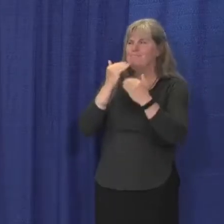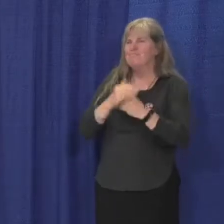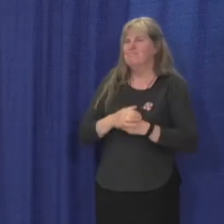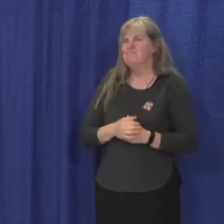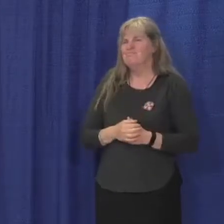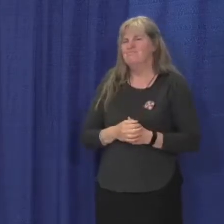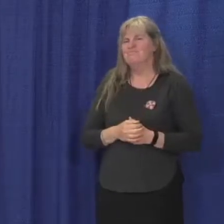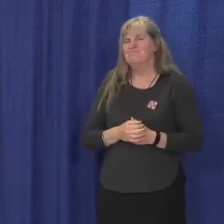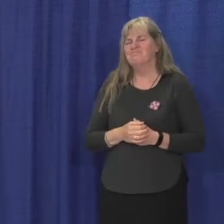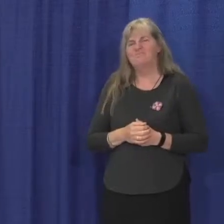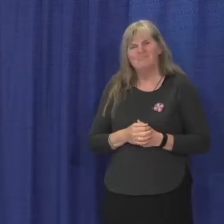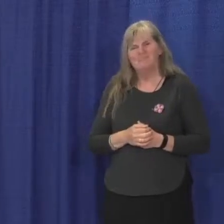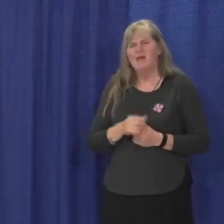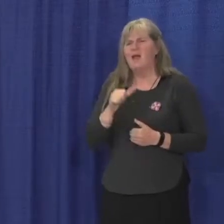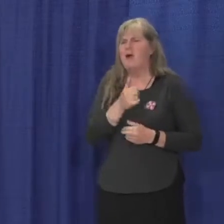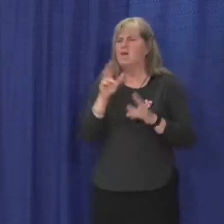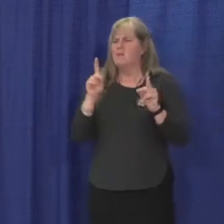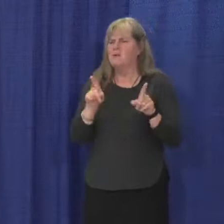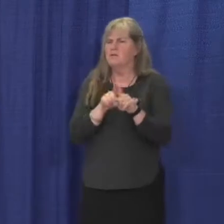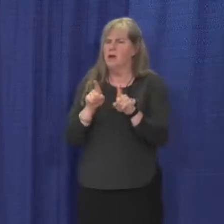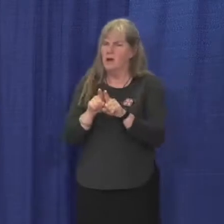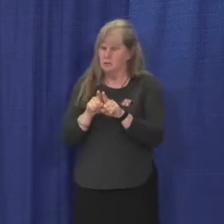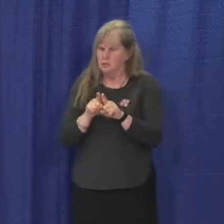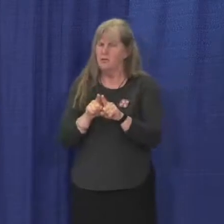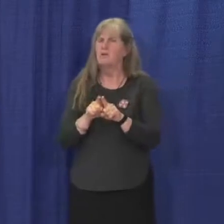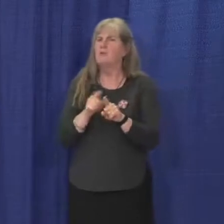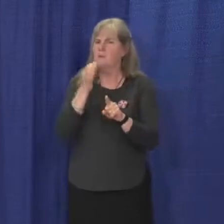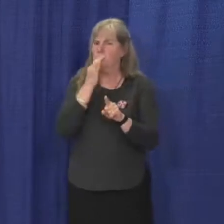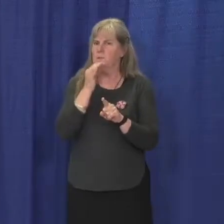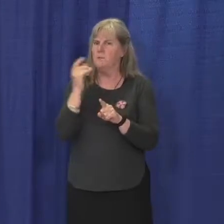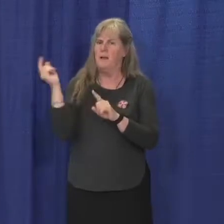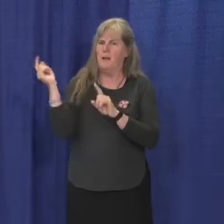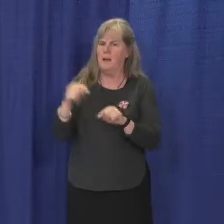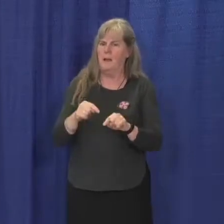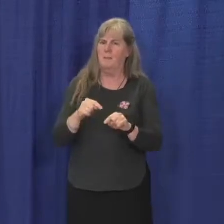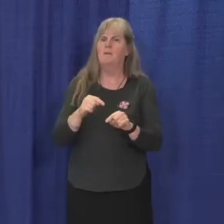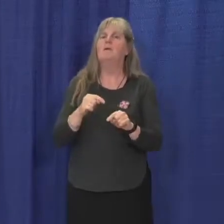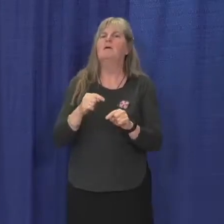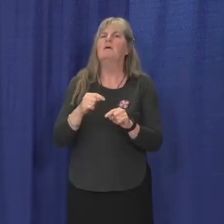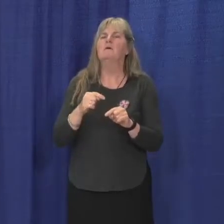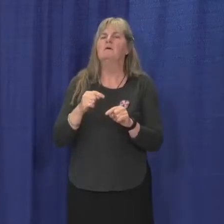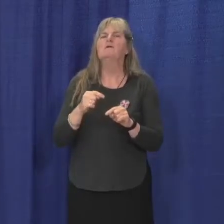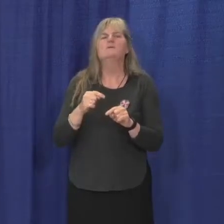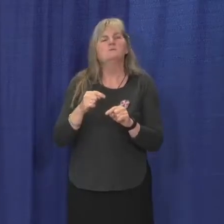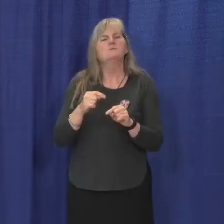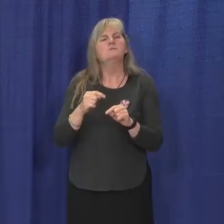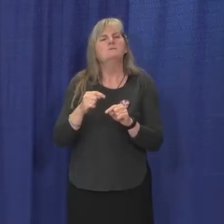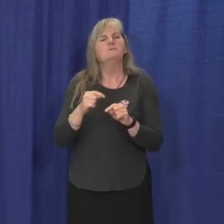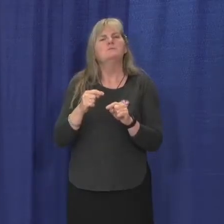calm and support us. There is one additional individual set to arrive today